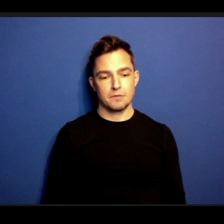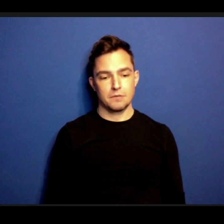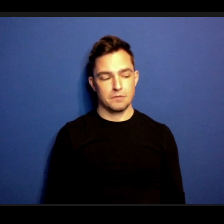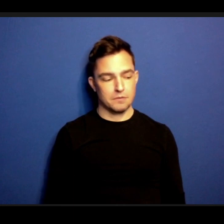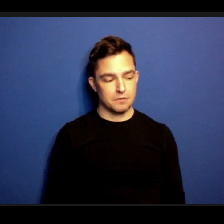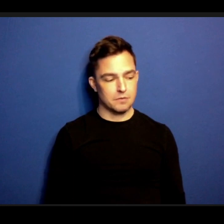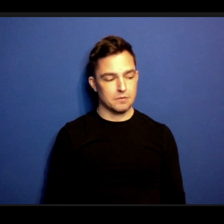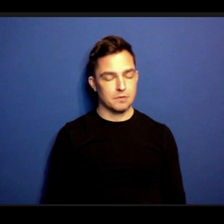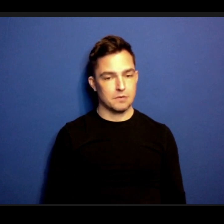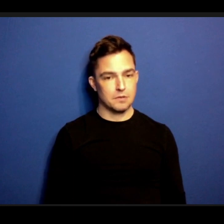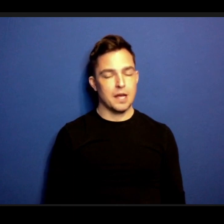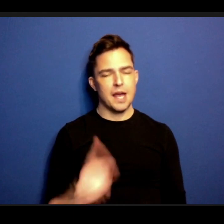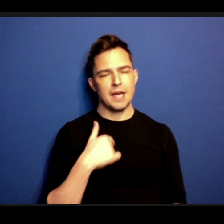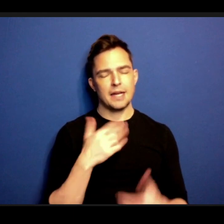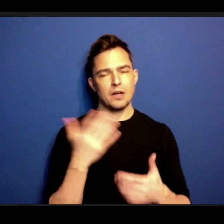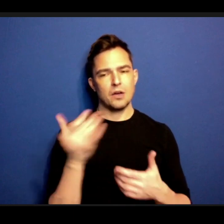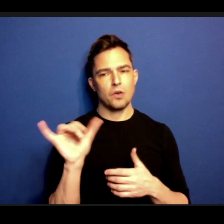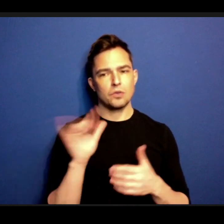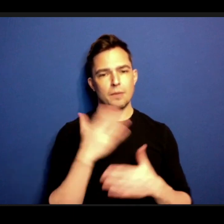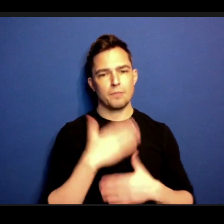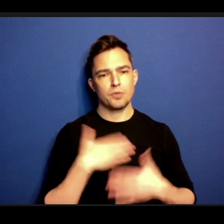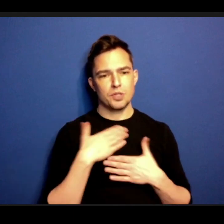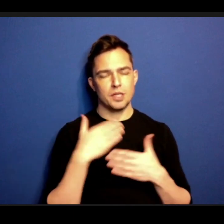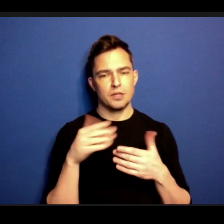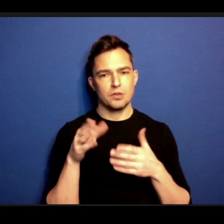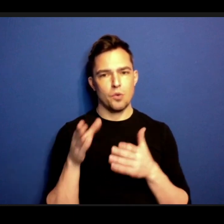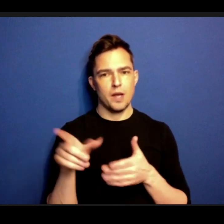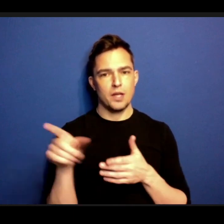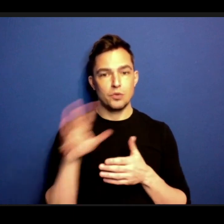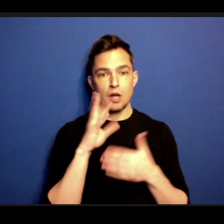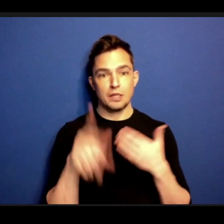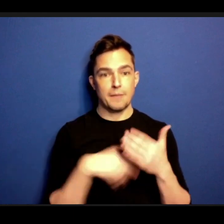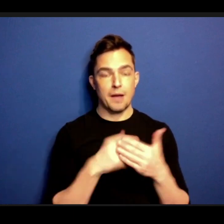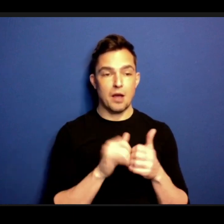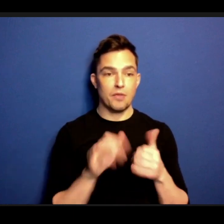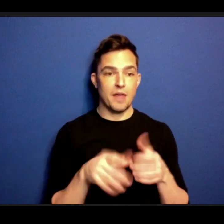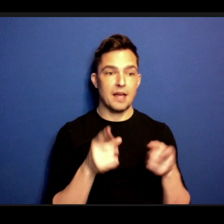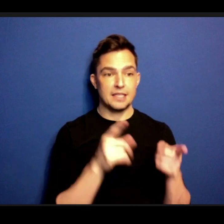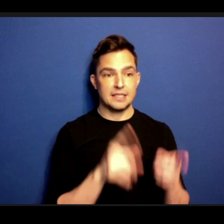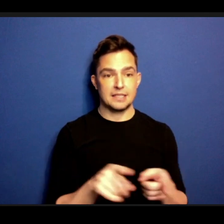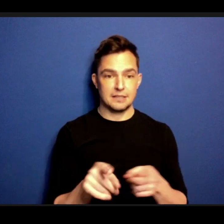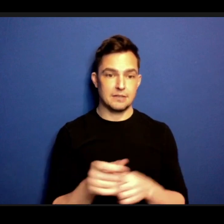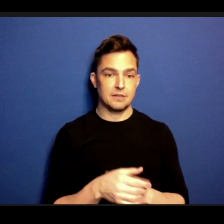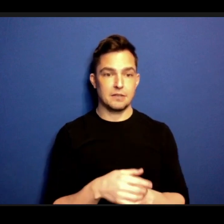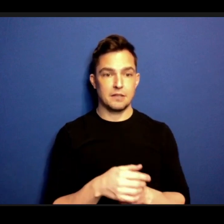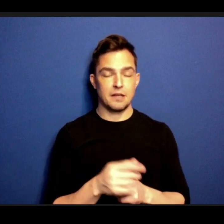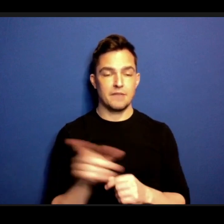appreciate the way that you talked about how that incident of him kissing his girlfriend,